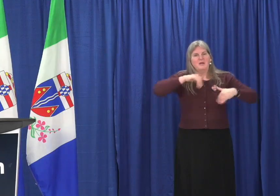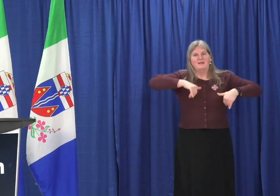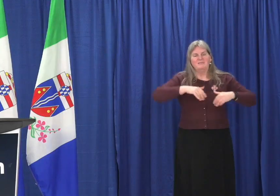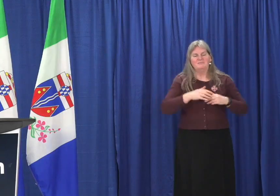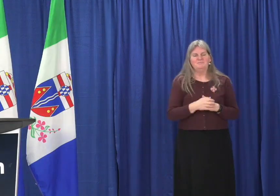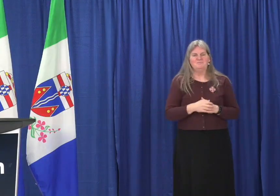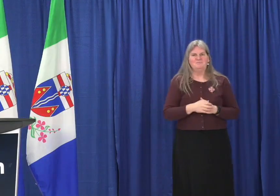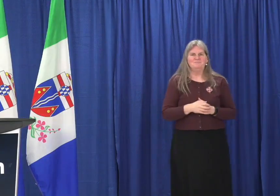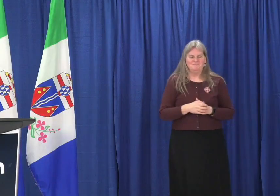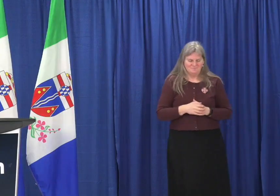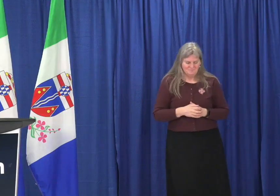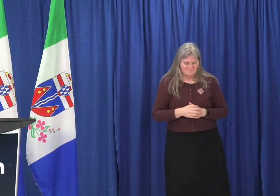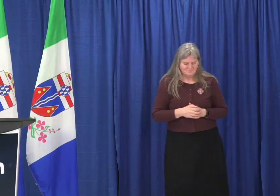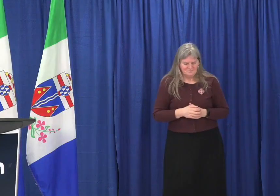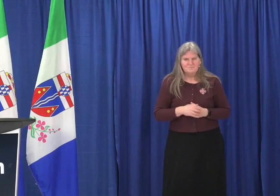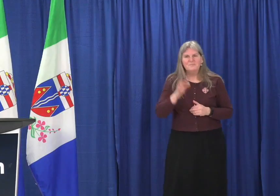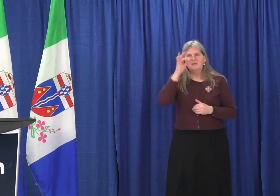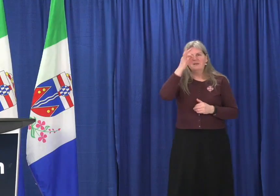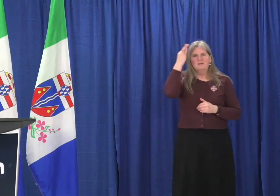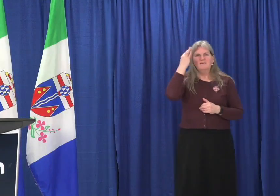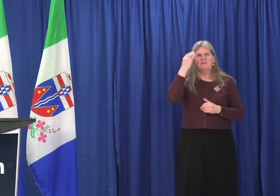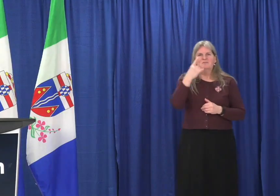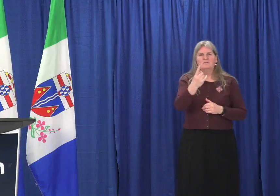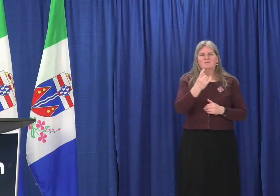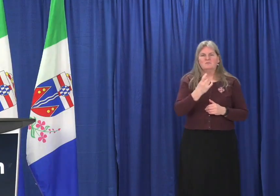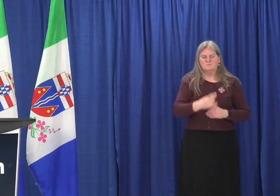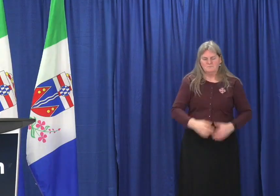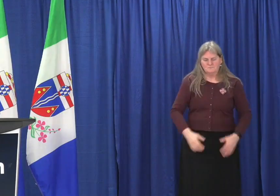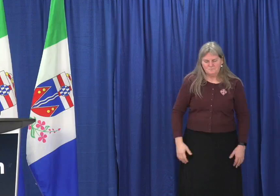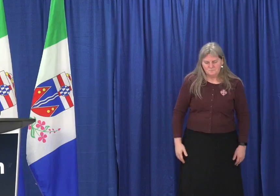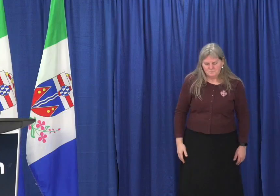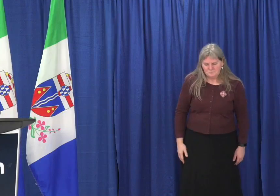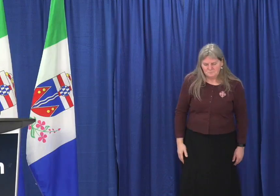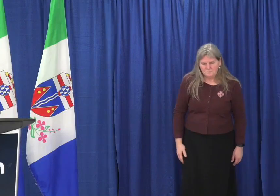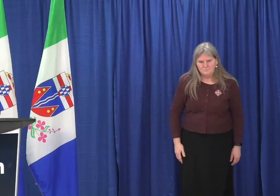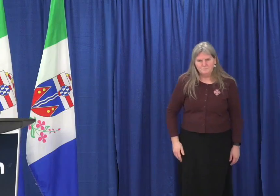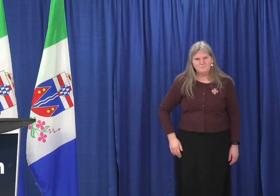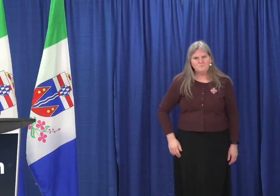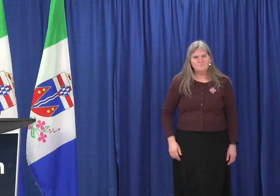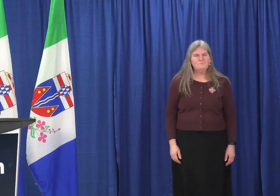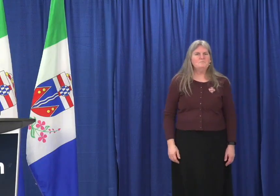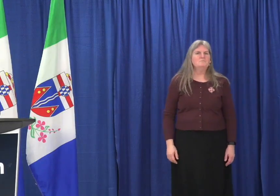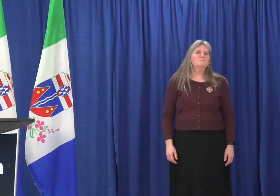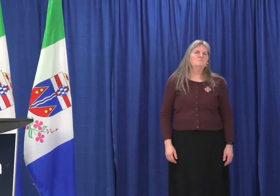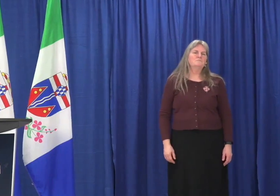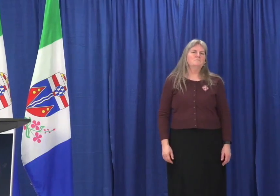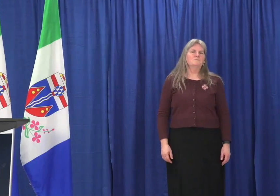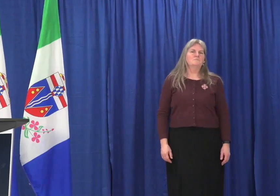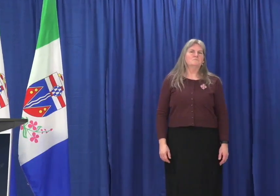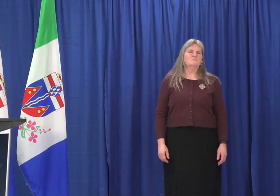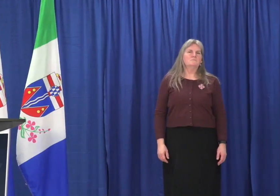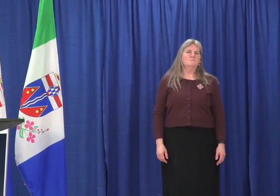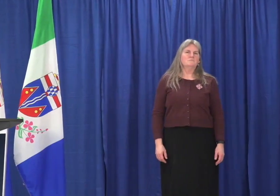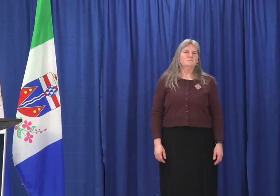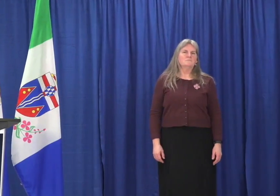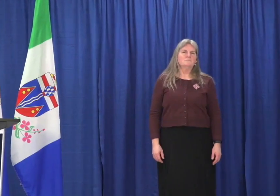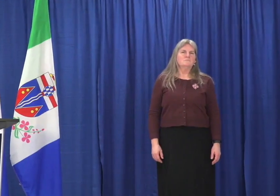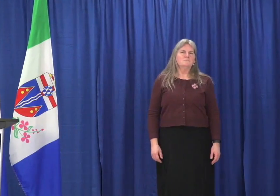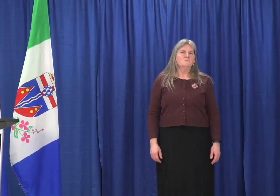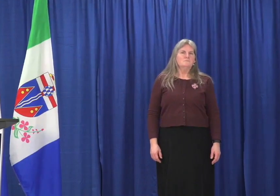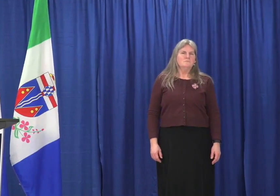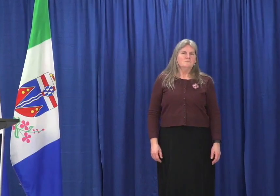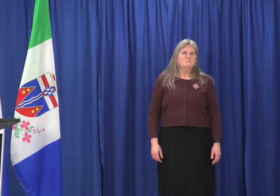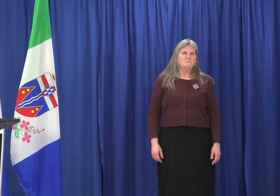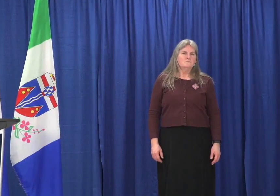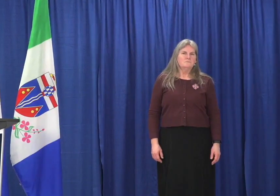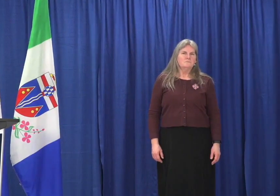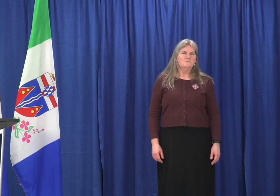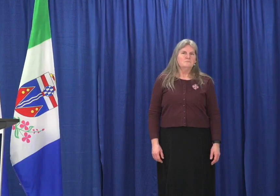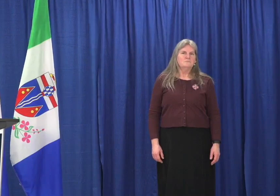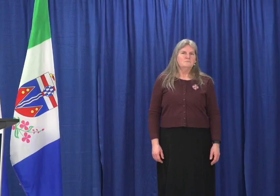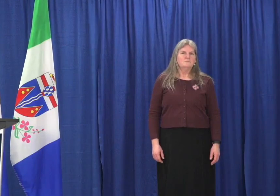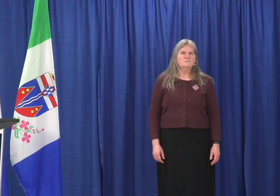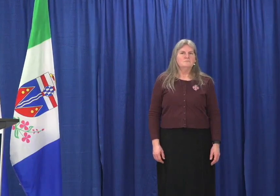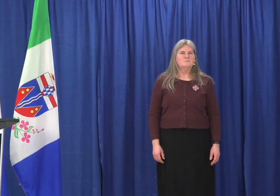[speaking French]